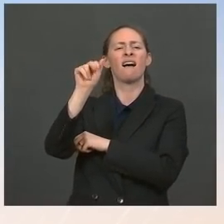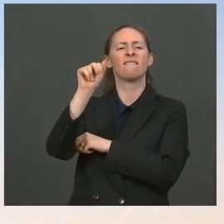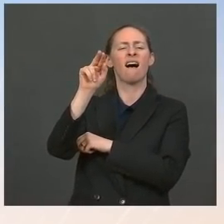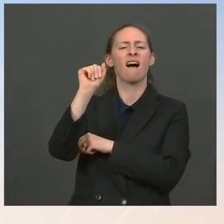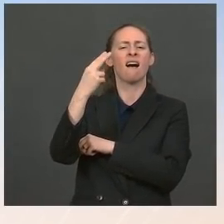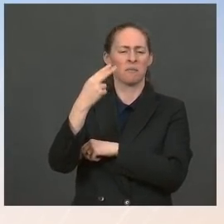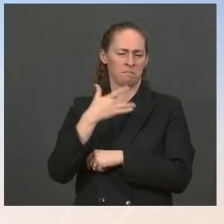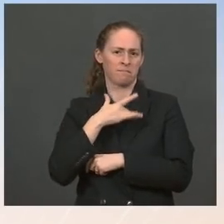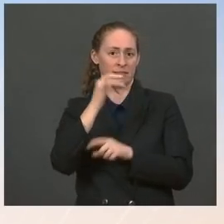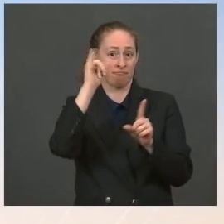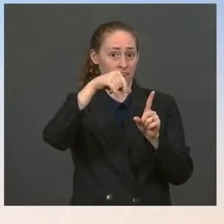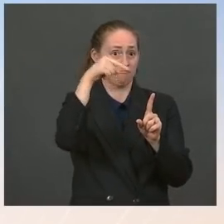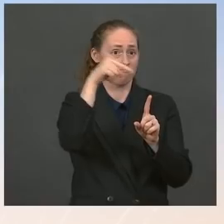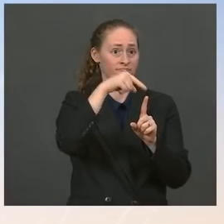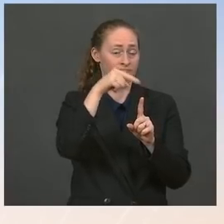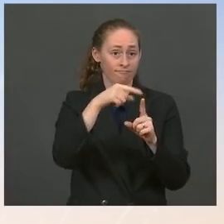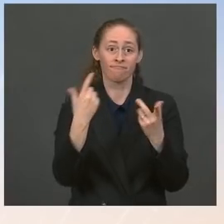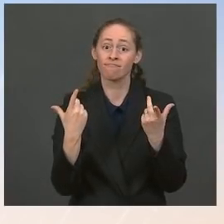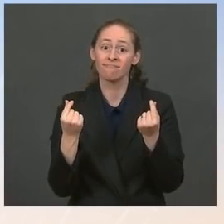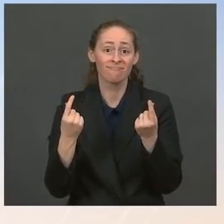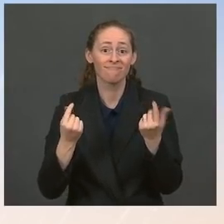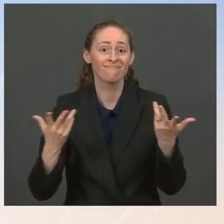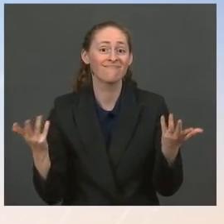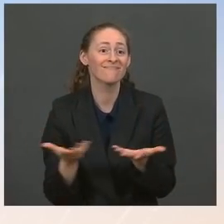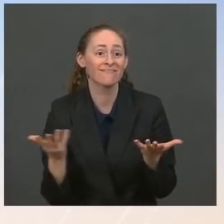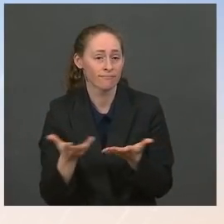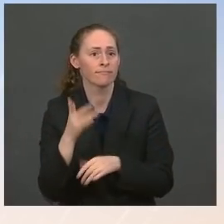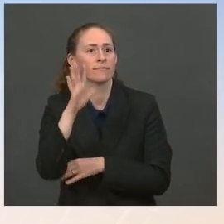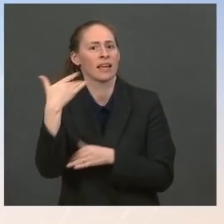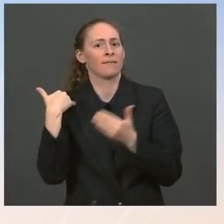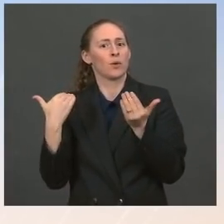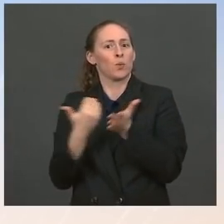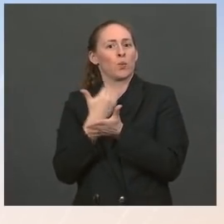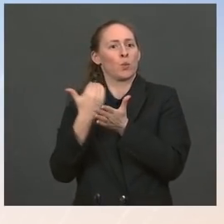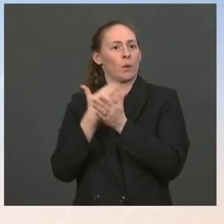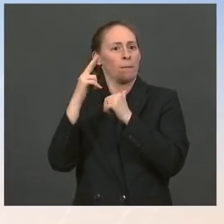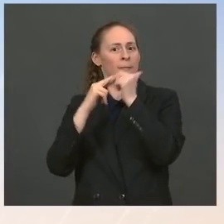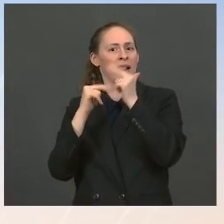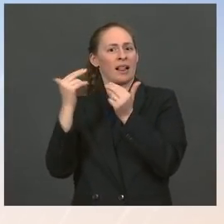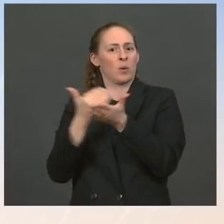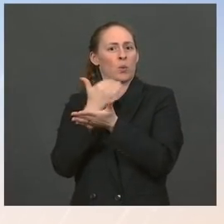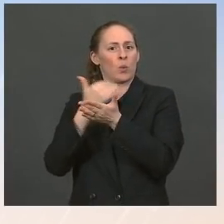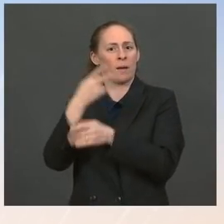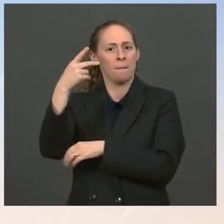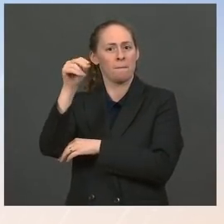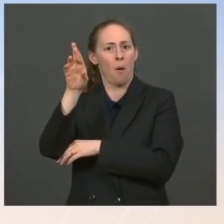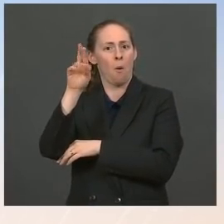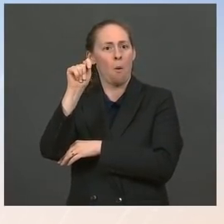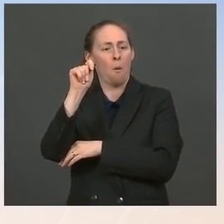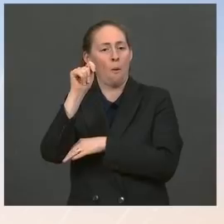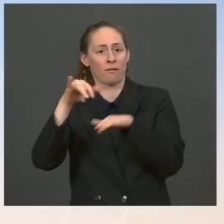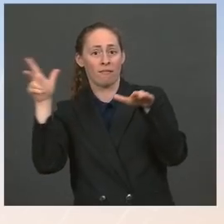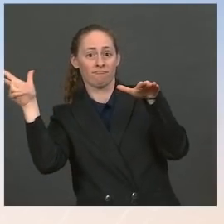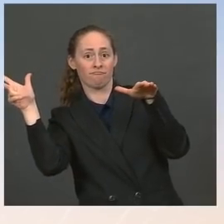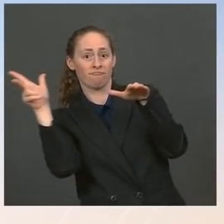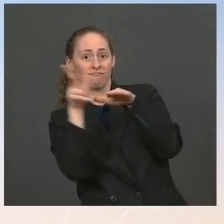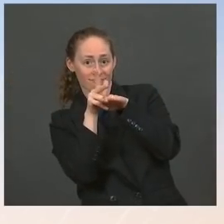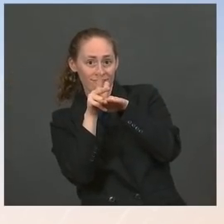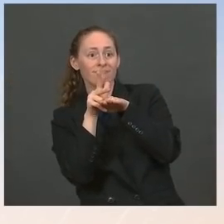that makes it faster to get the goods out of the Port and then sort them so that they can get on the way to shelves. But like I said: For every project like this,